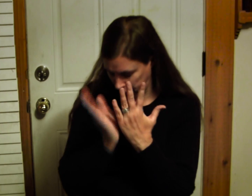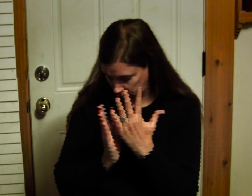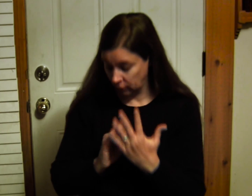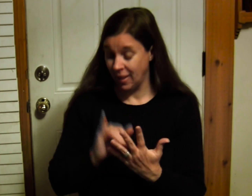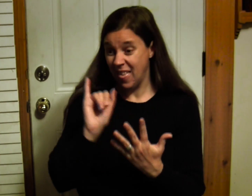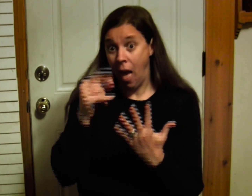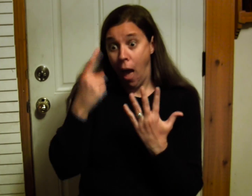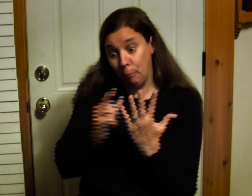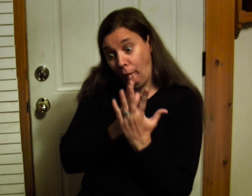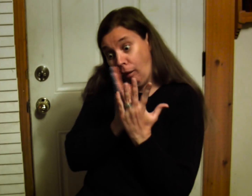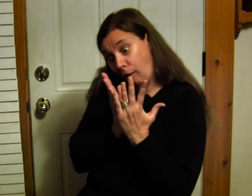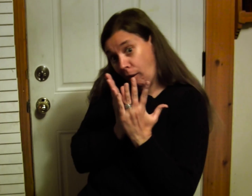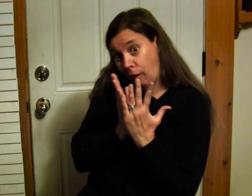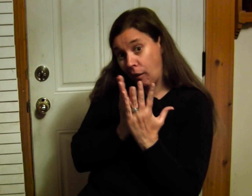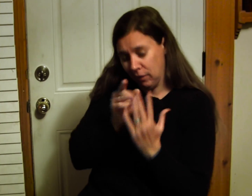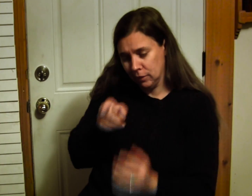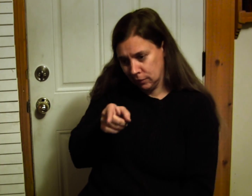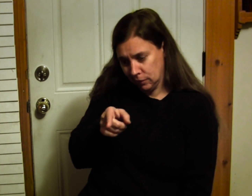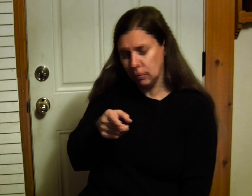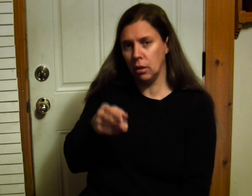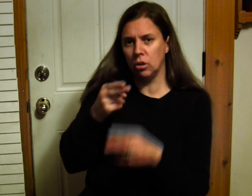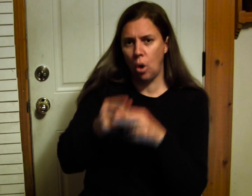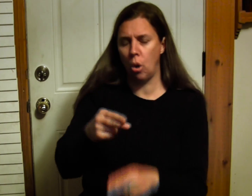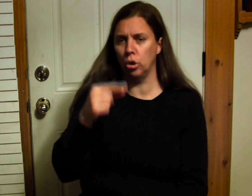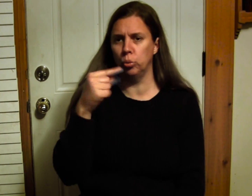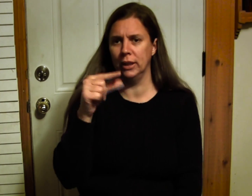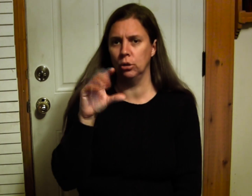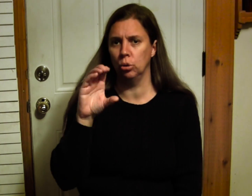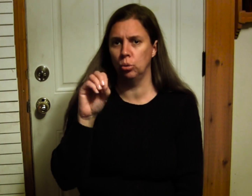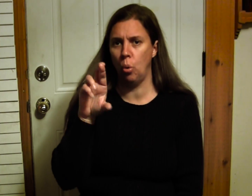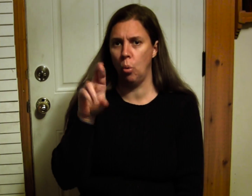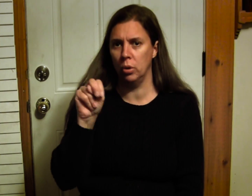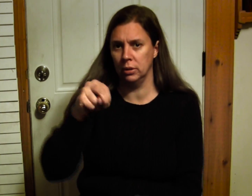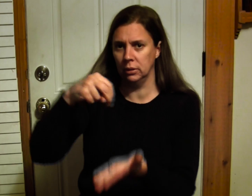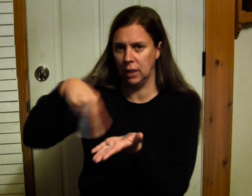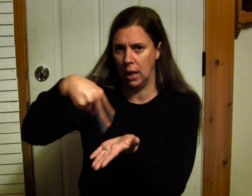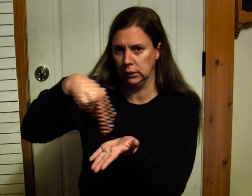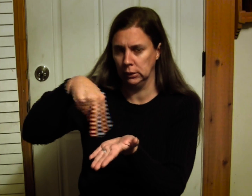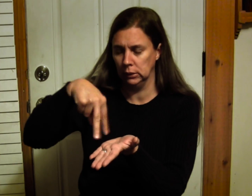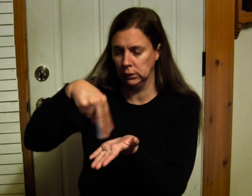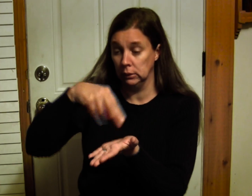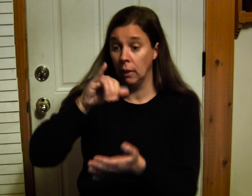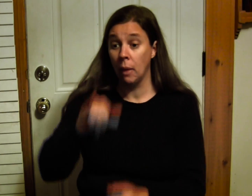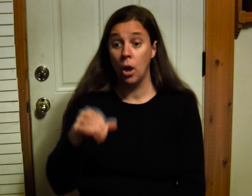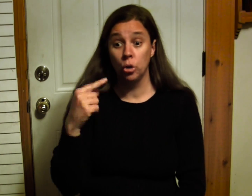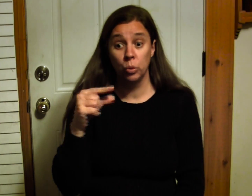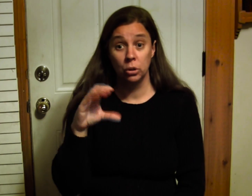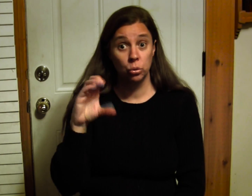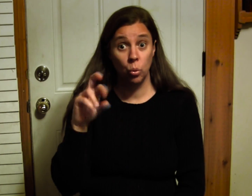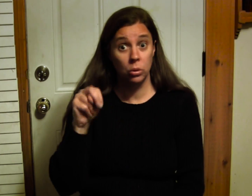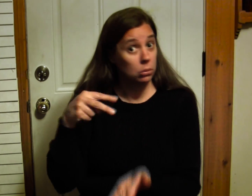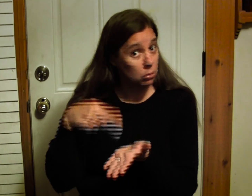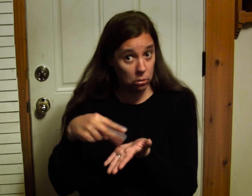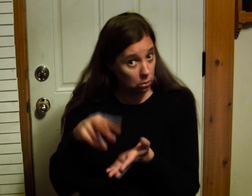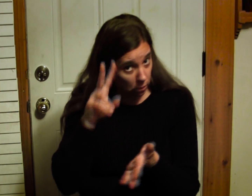The ceremony happening at the end of the year is called the Green Corn dance.